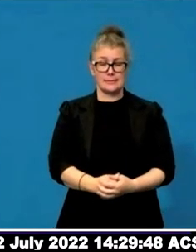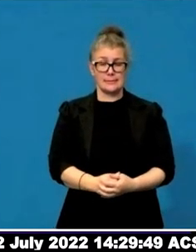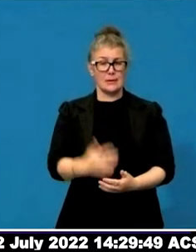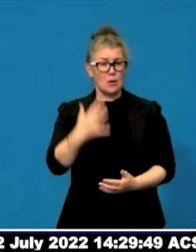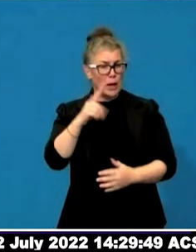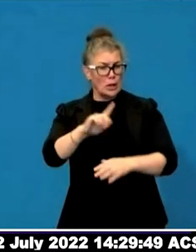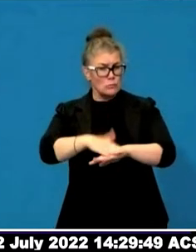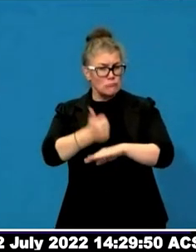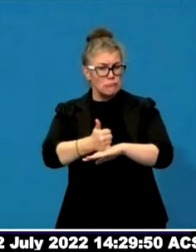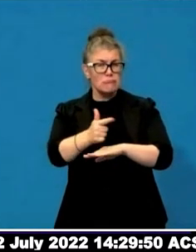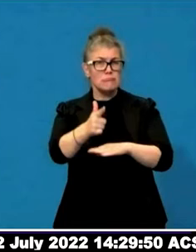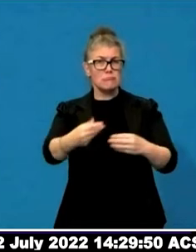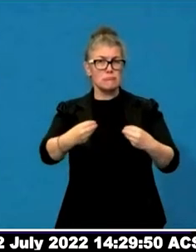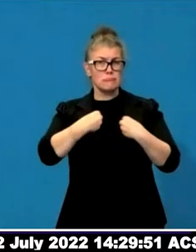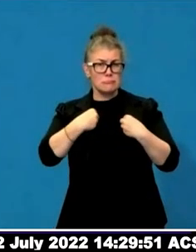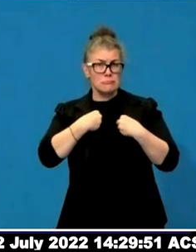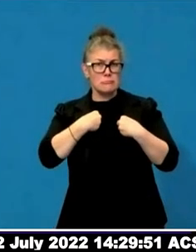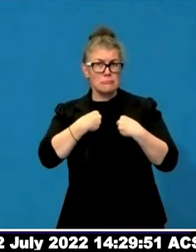of providing support coordination services?